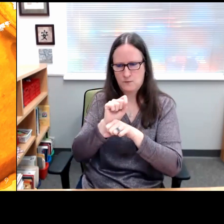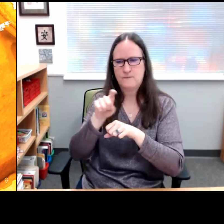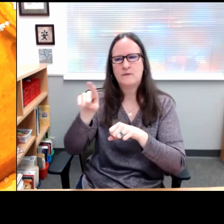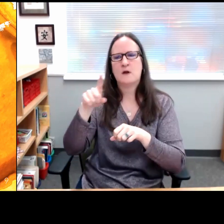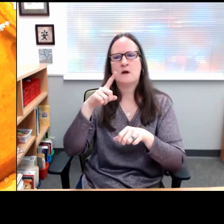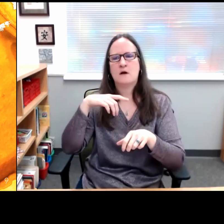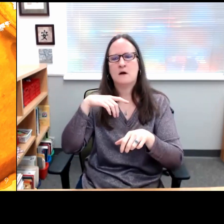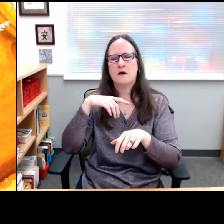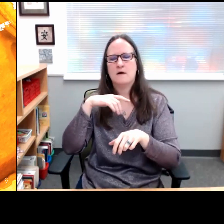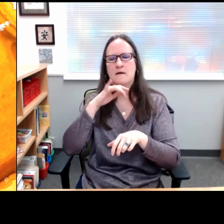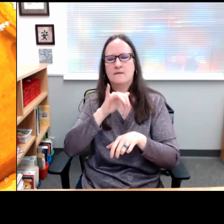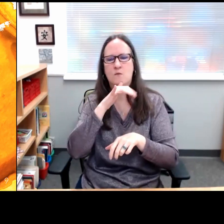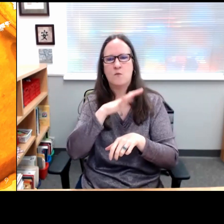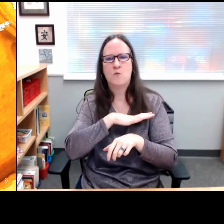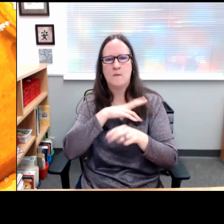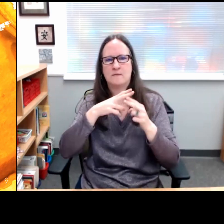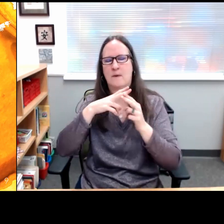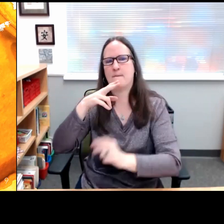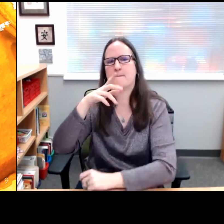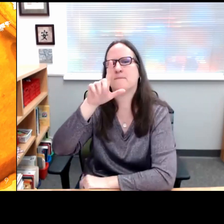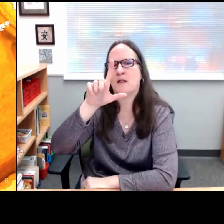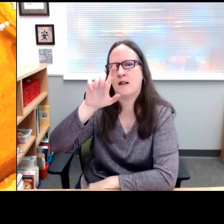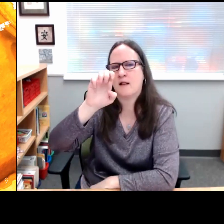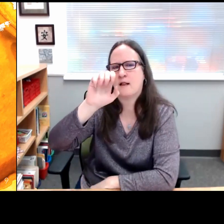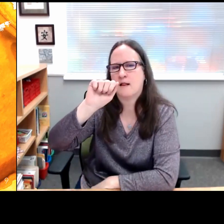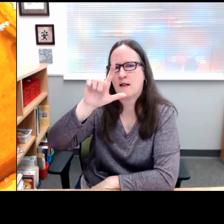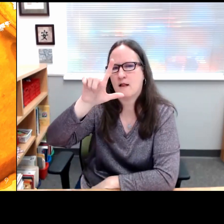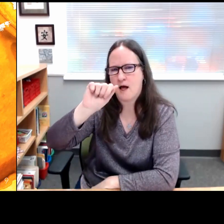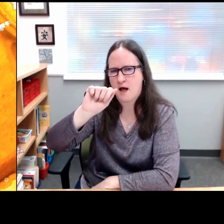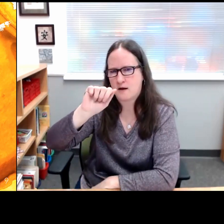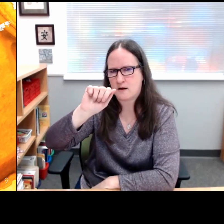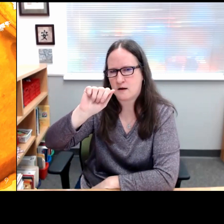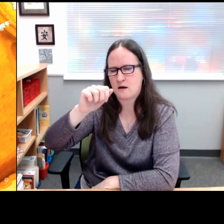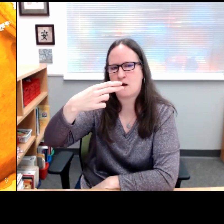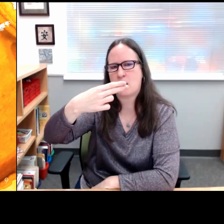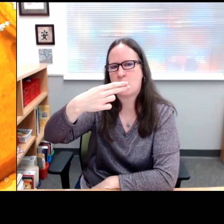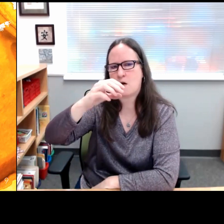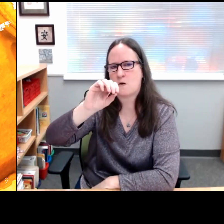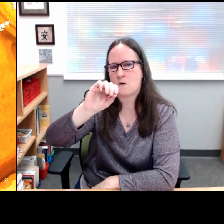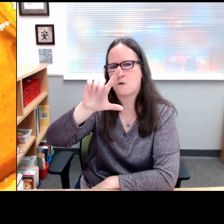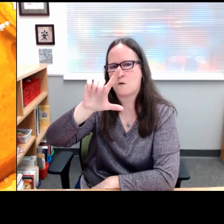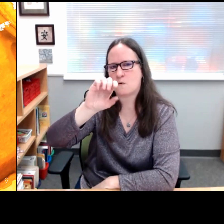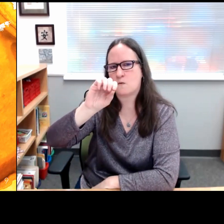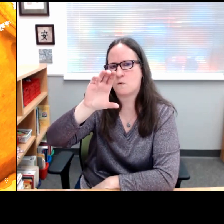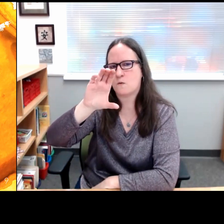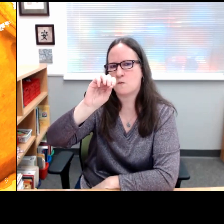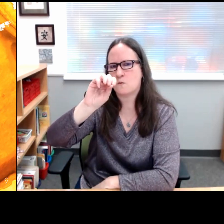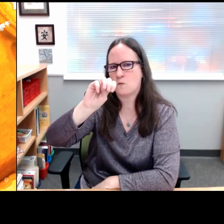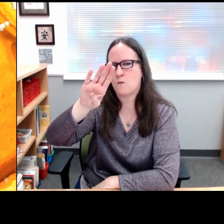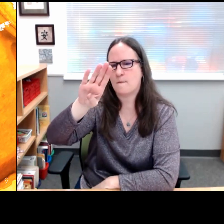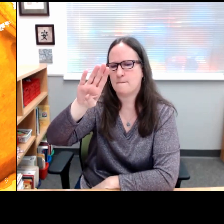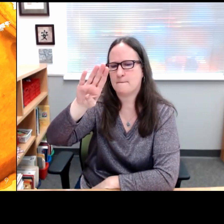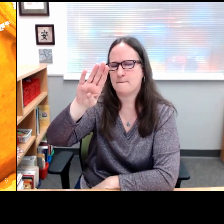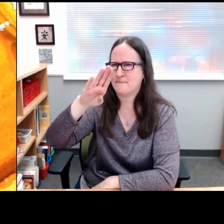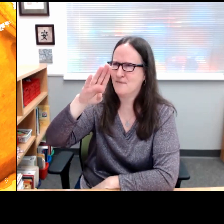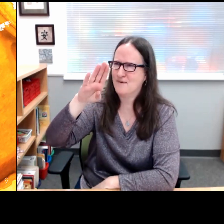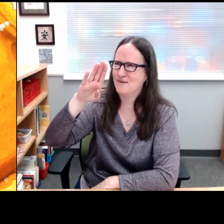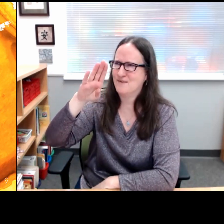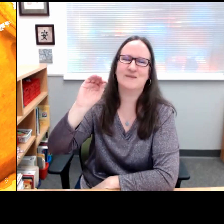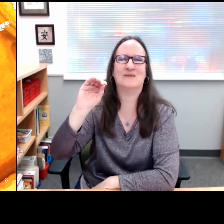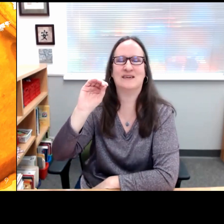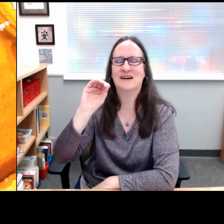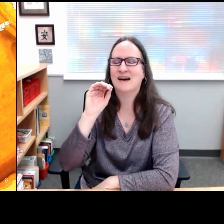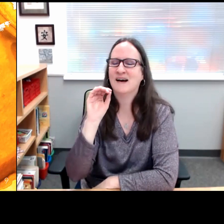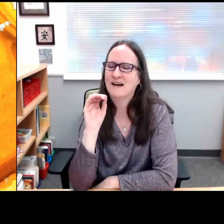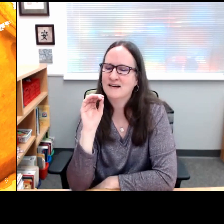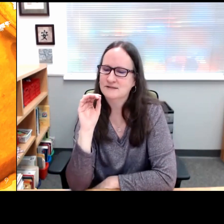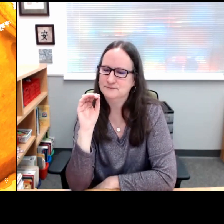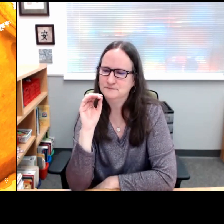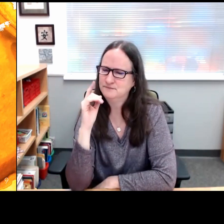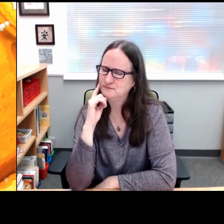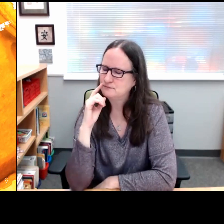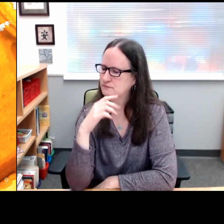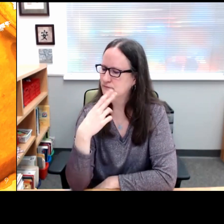rhythm and movement and repetition. There's a woman named Layla Holcomb.